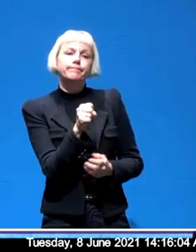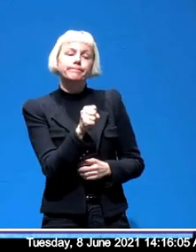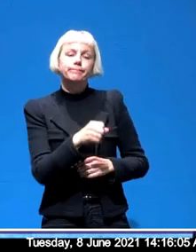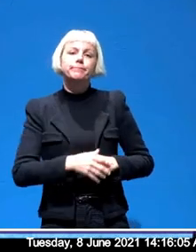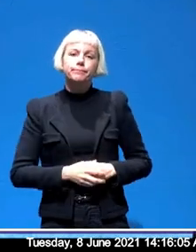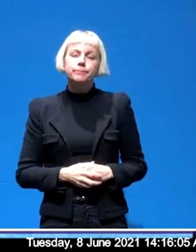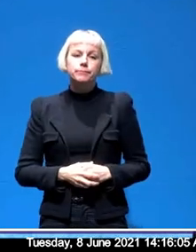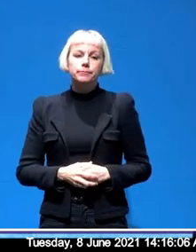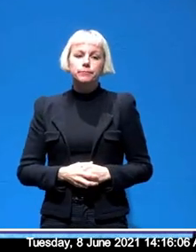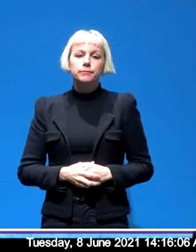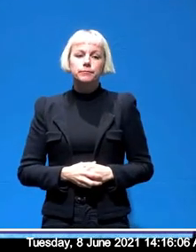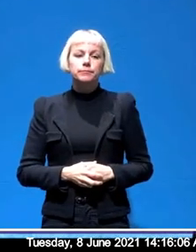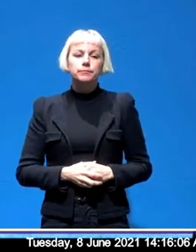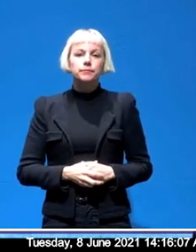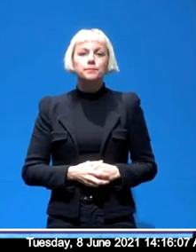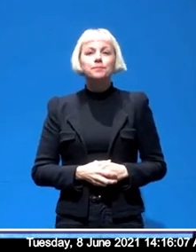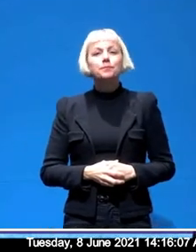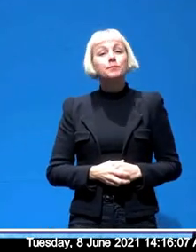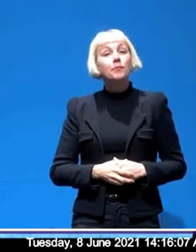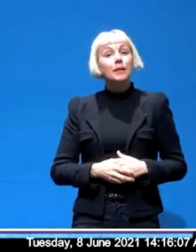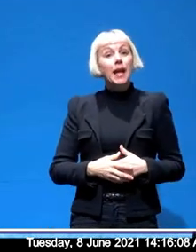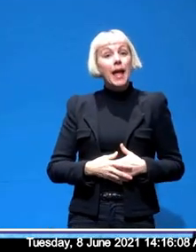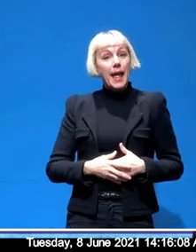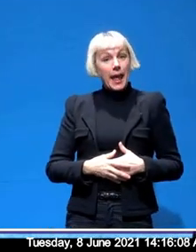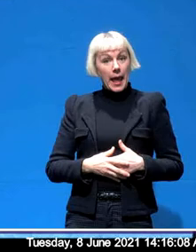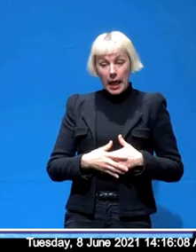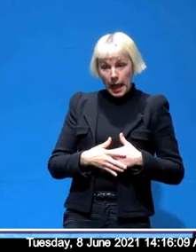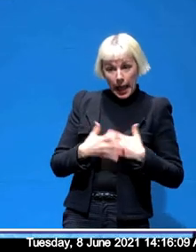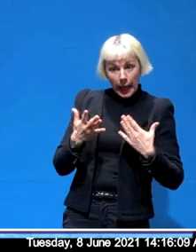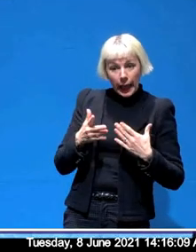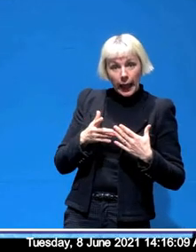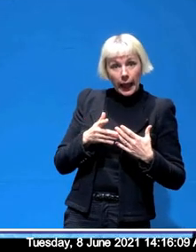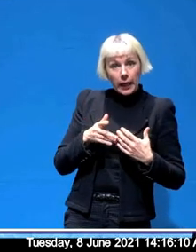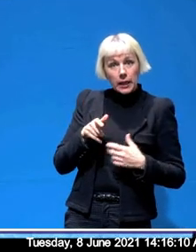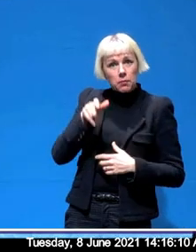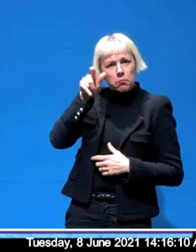Did anyone speak to the phone operators about the way in which they took information down?